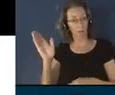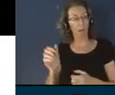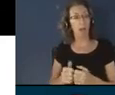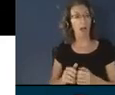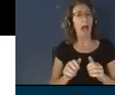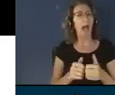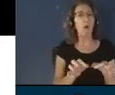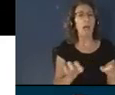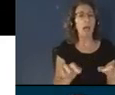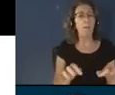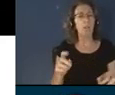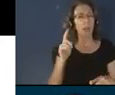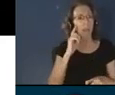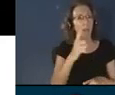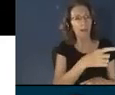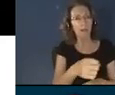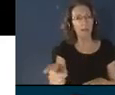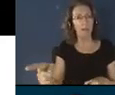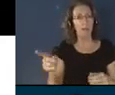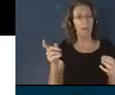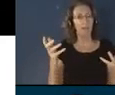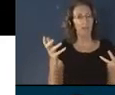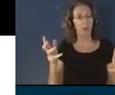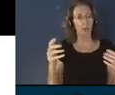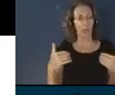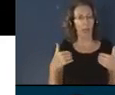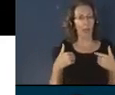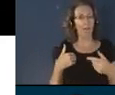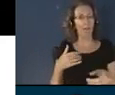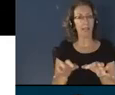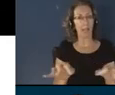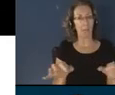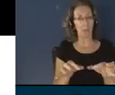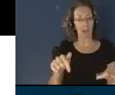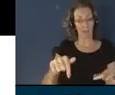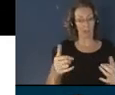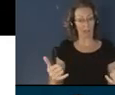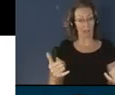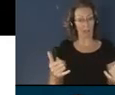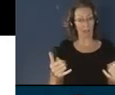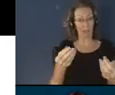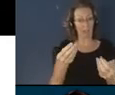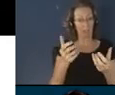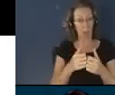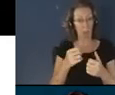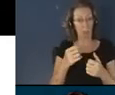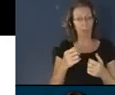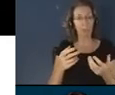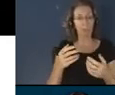I believe you should be seeing um captioning on this one can anyone let me know if you're seeing because I can't actually see the screen you're looking